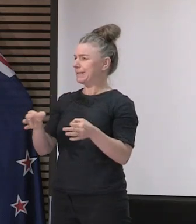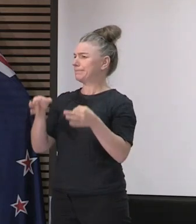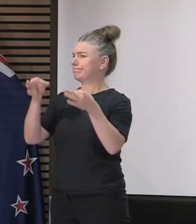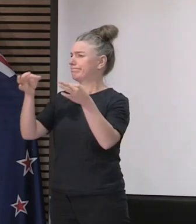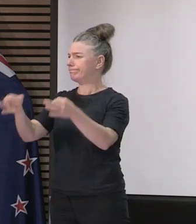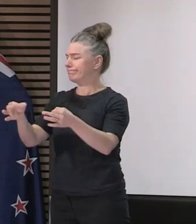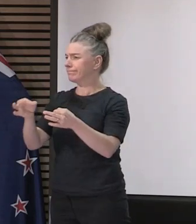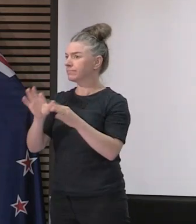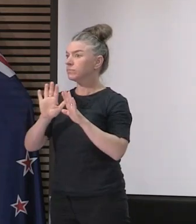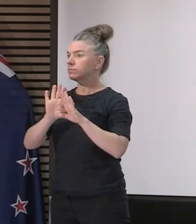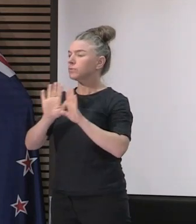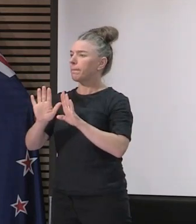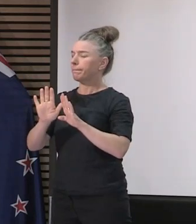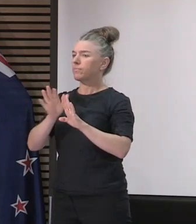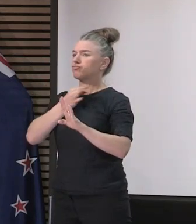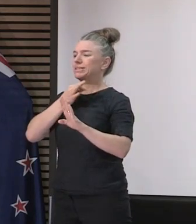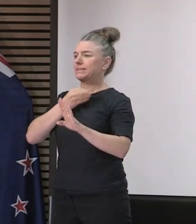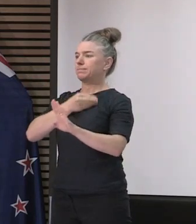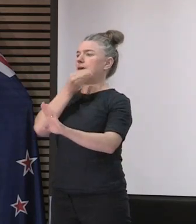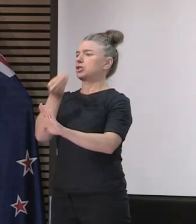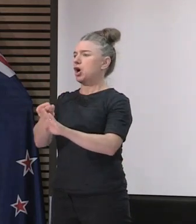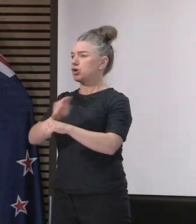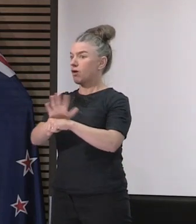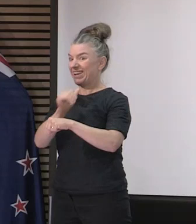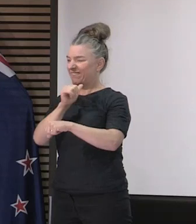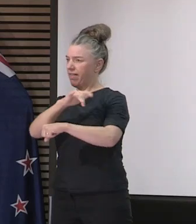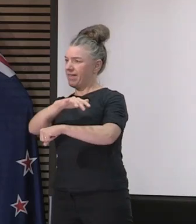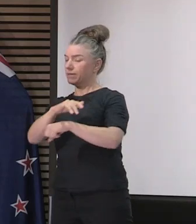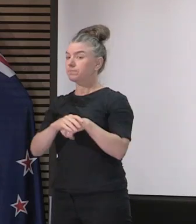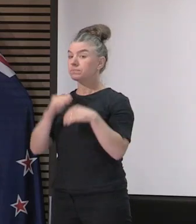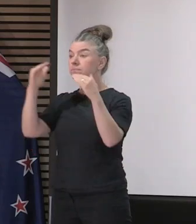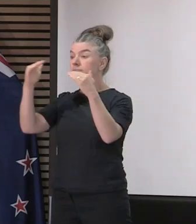deferred, then the advice is to defer it to avoid exposing